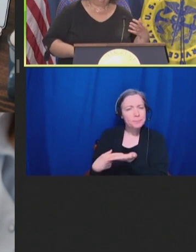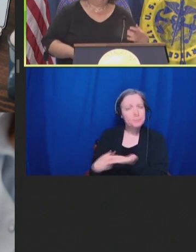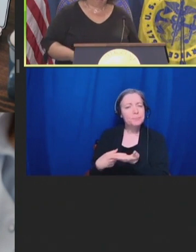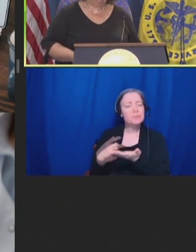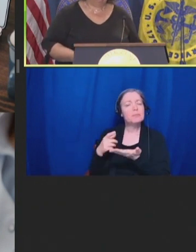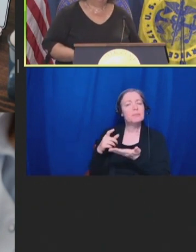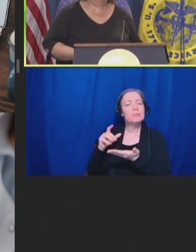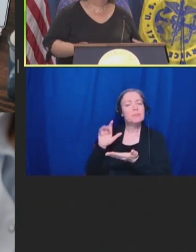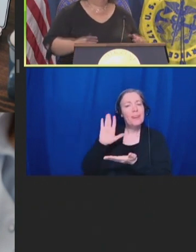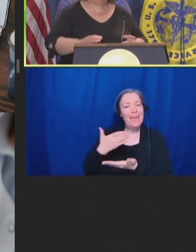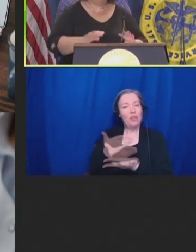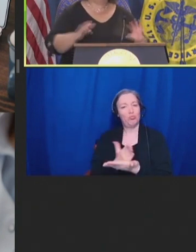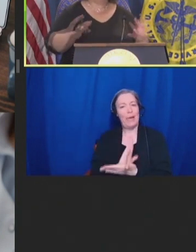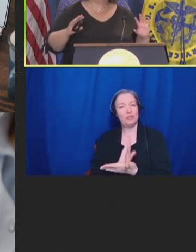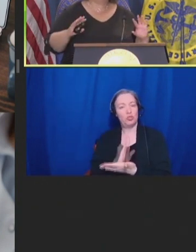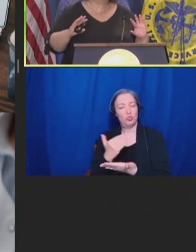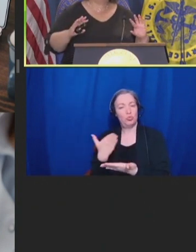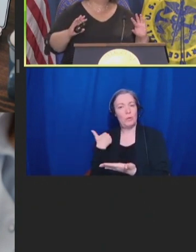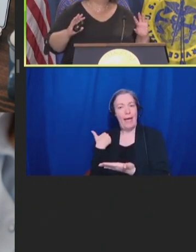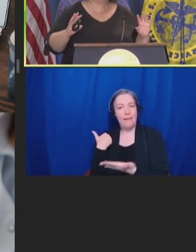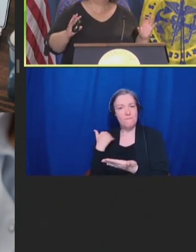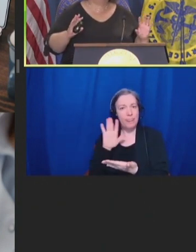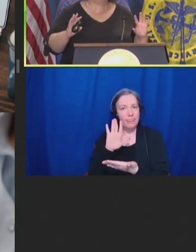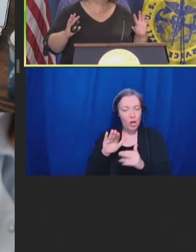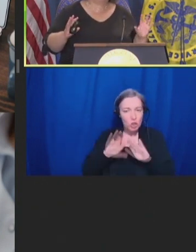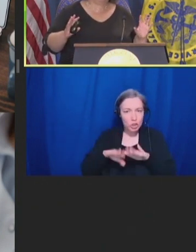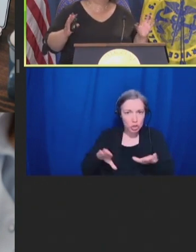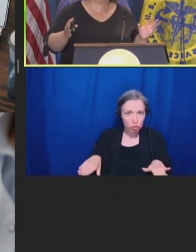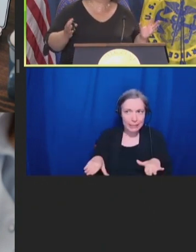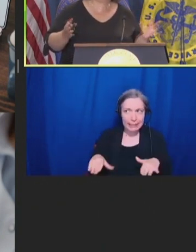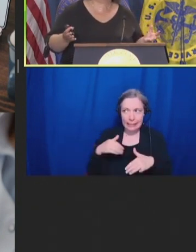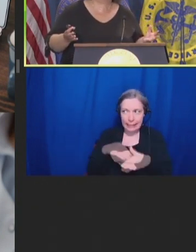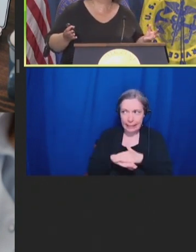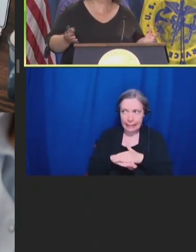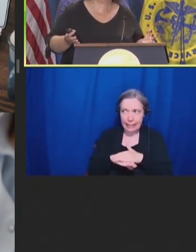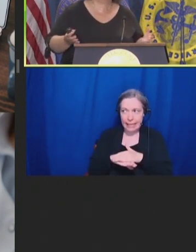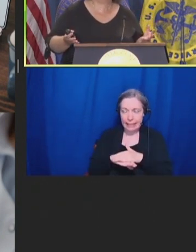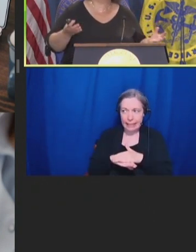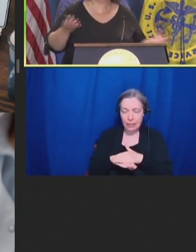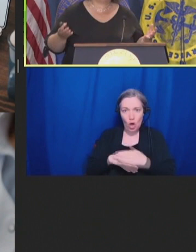have their children in kind of preventable disease-free environments as well. So, there are